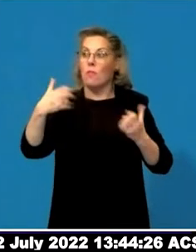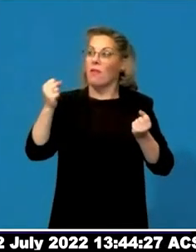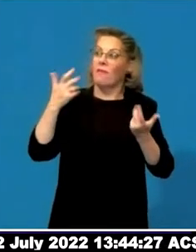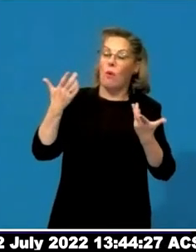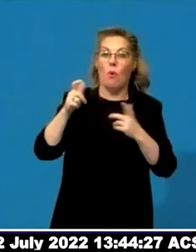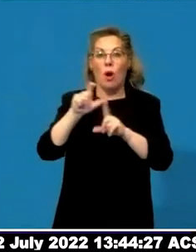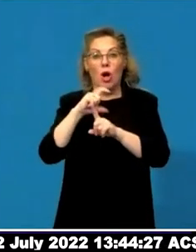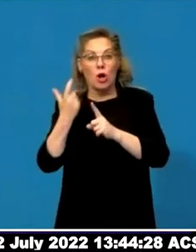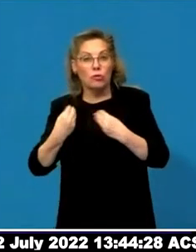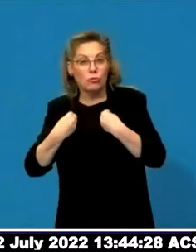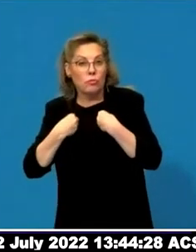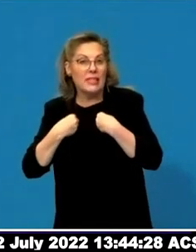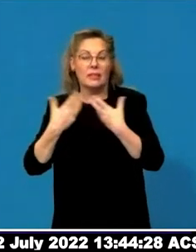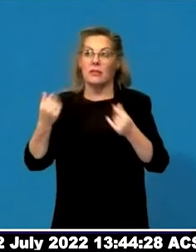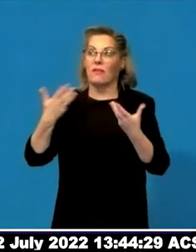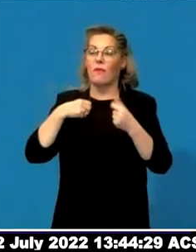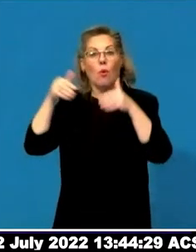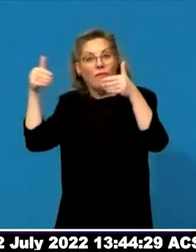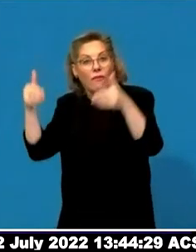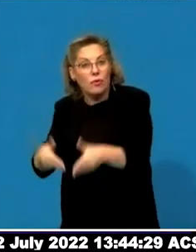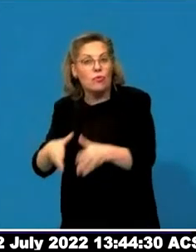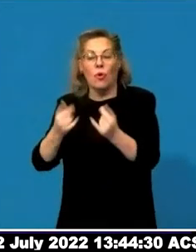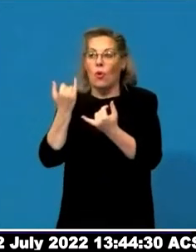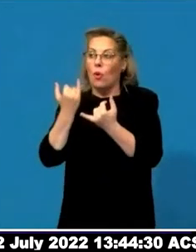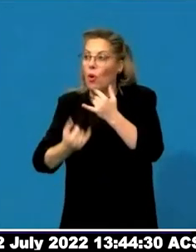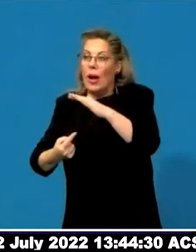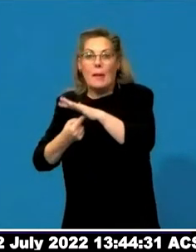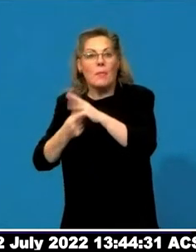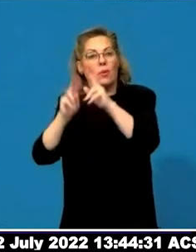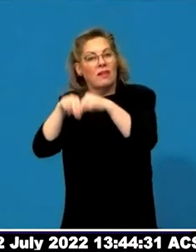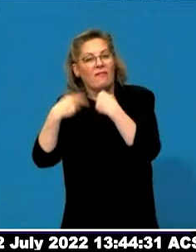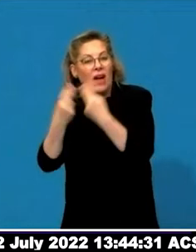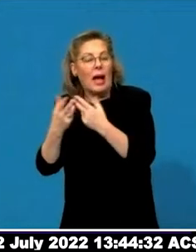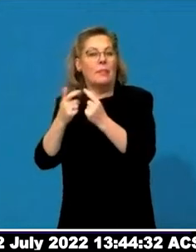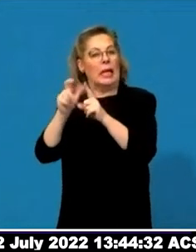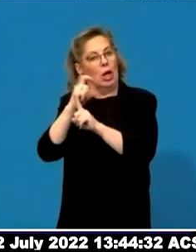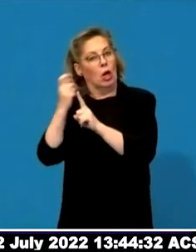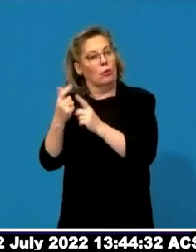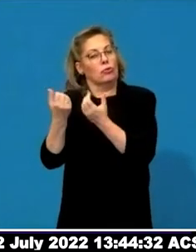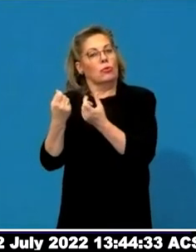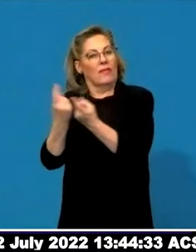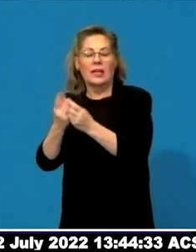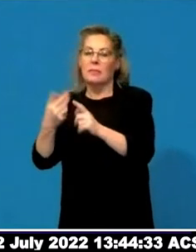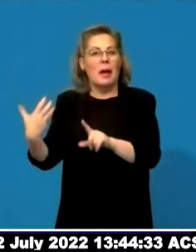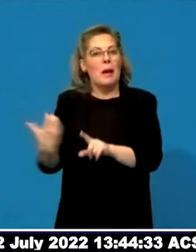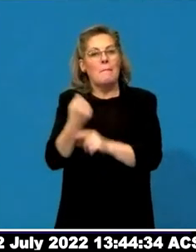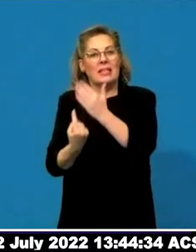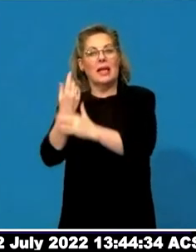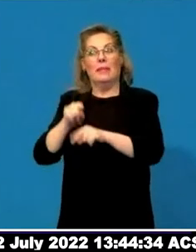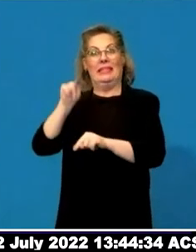and other really important things that they need to do back home on country. And what we're finding is the money is all tied up